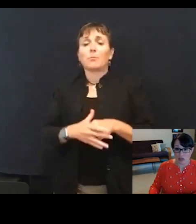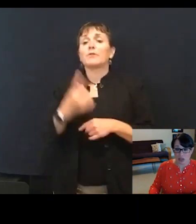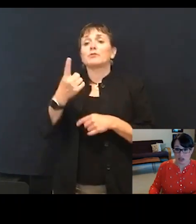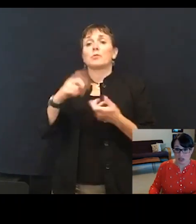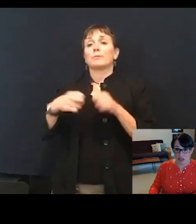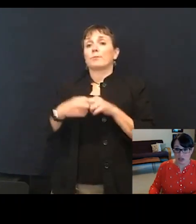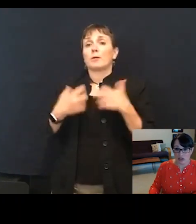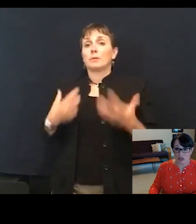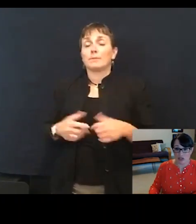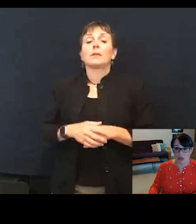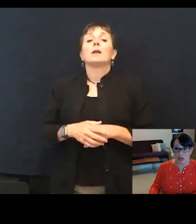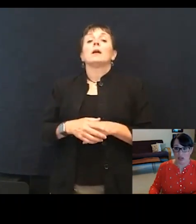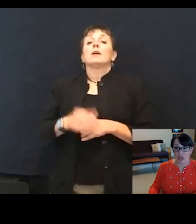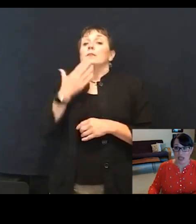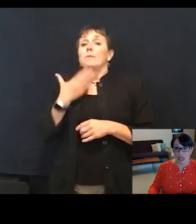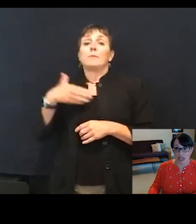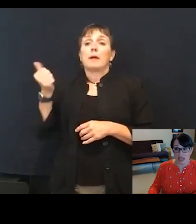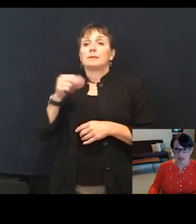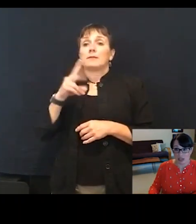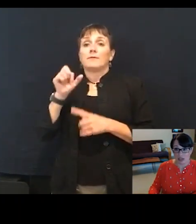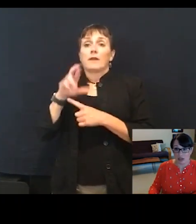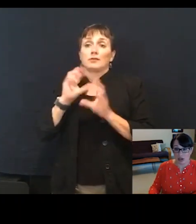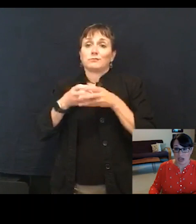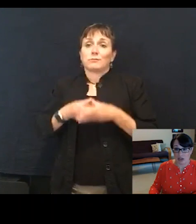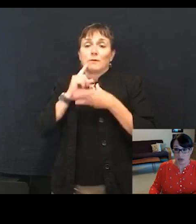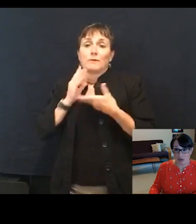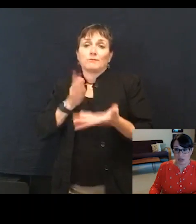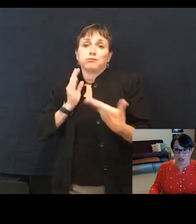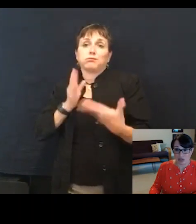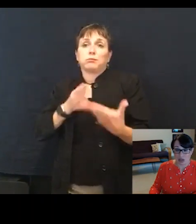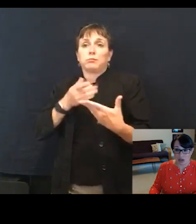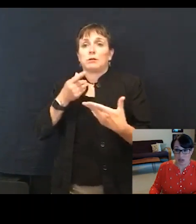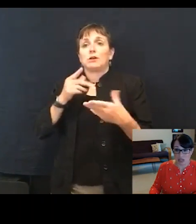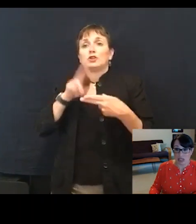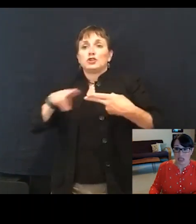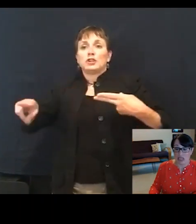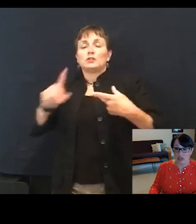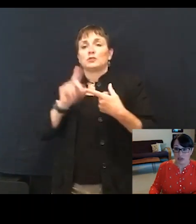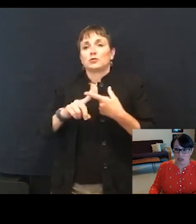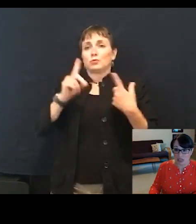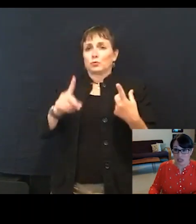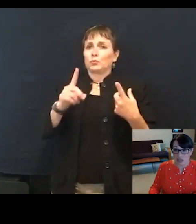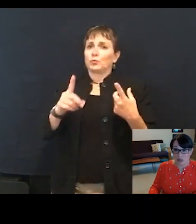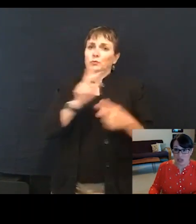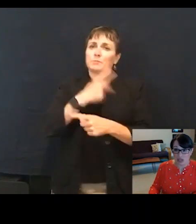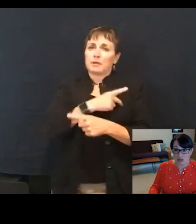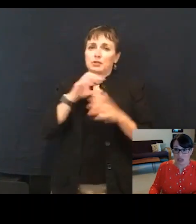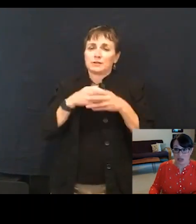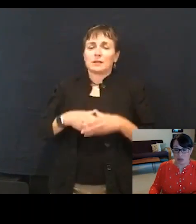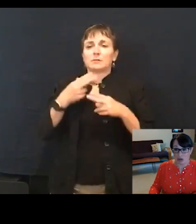to patient cells is called AAV, or adeno-associated virus. And as you can see, it's relatively small